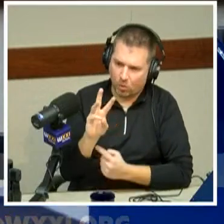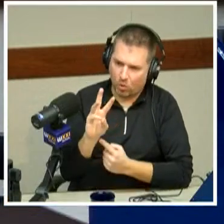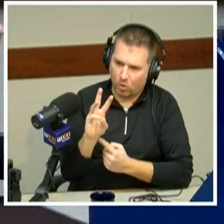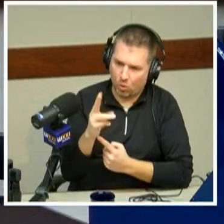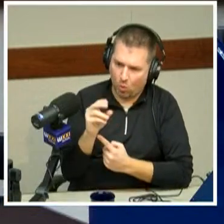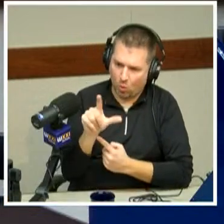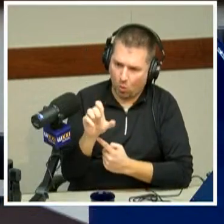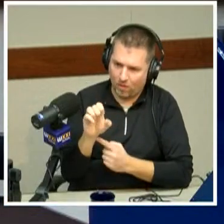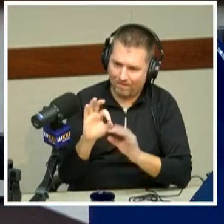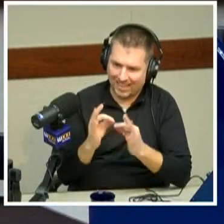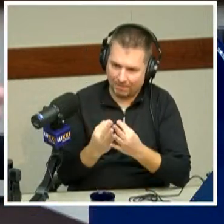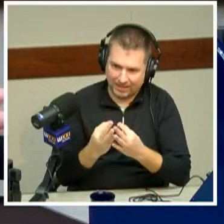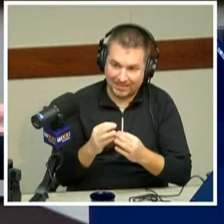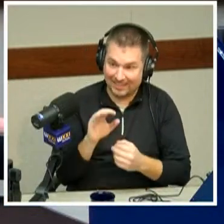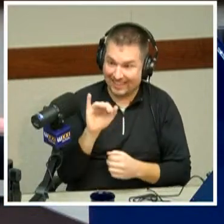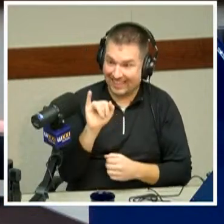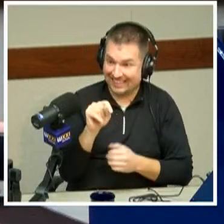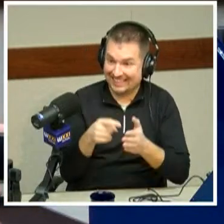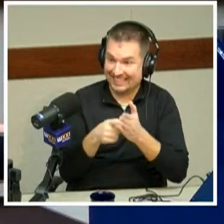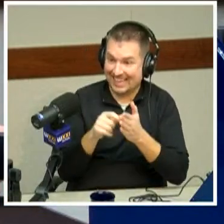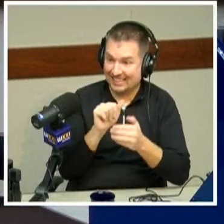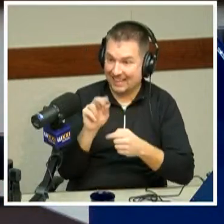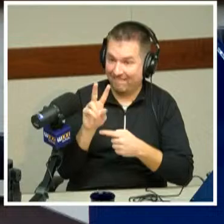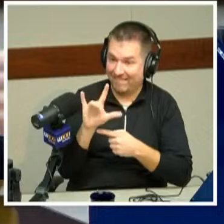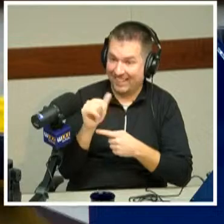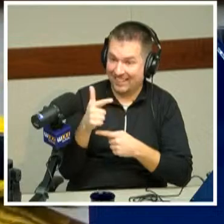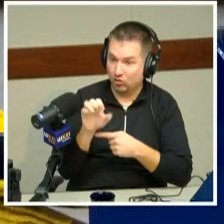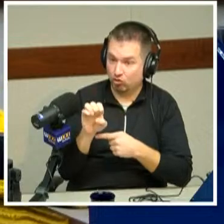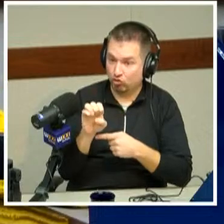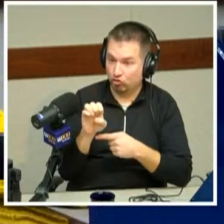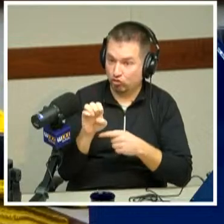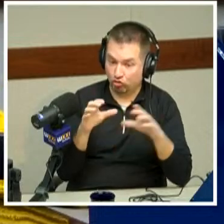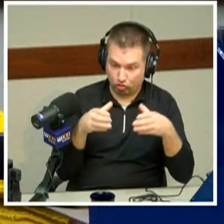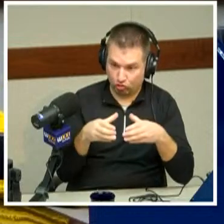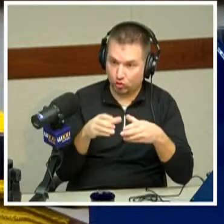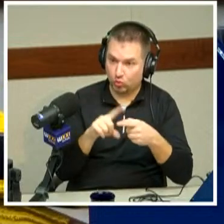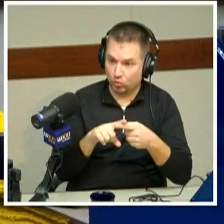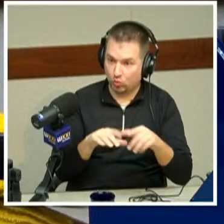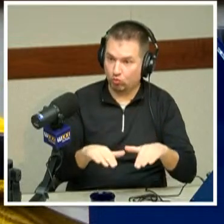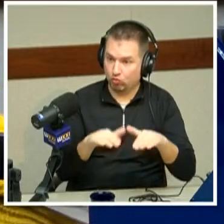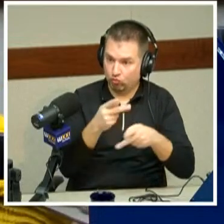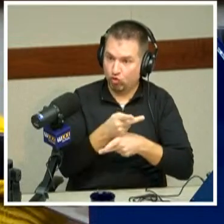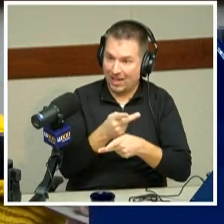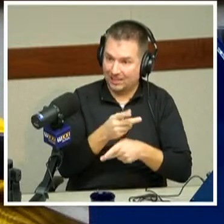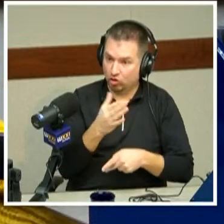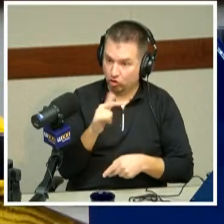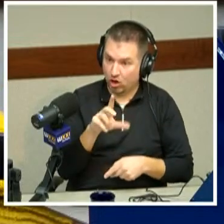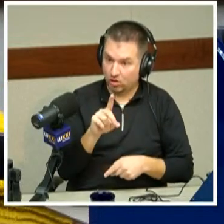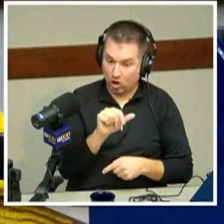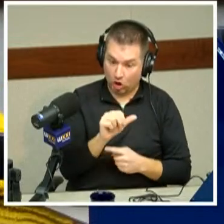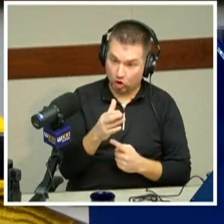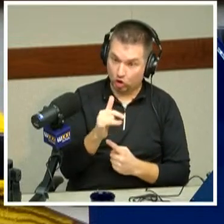that saying is it takes a village to raise a child um and a child is not always with their